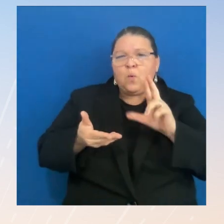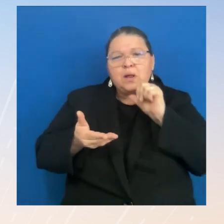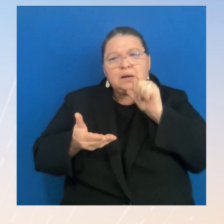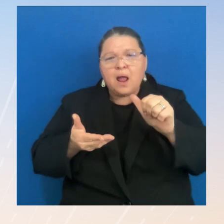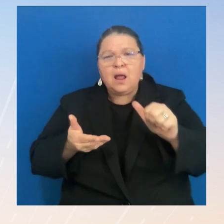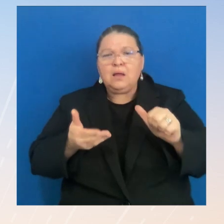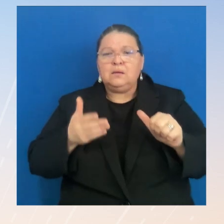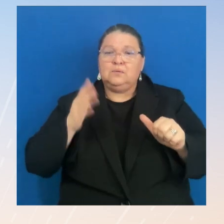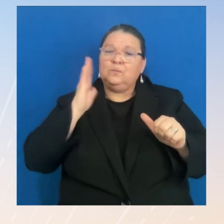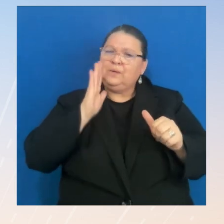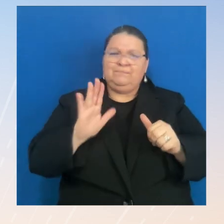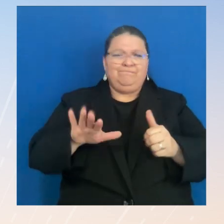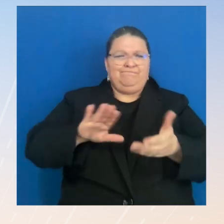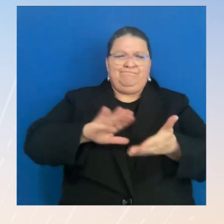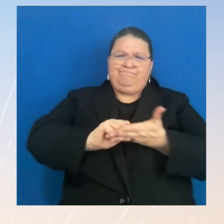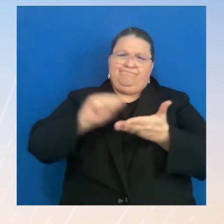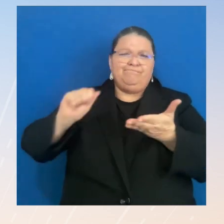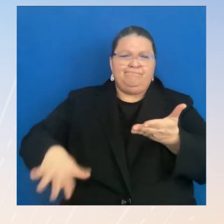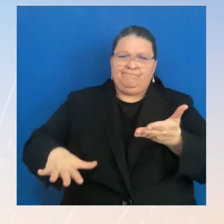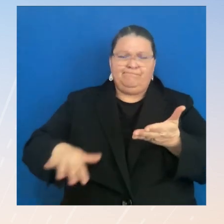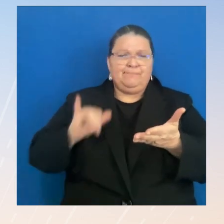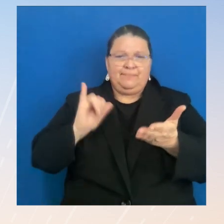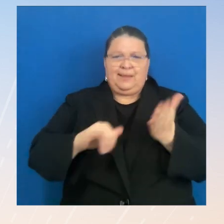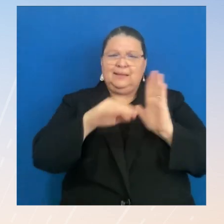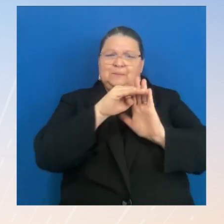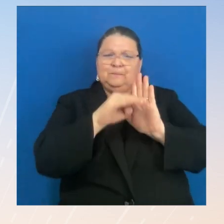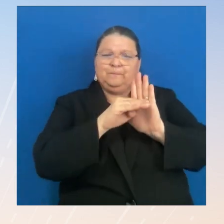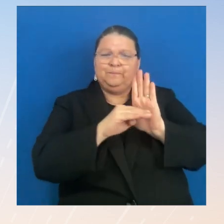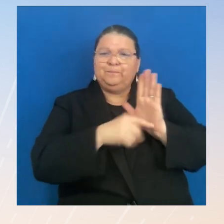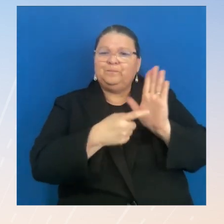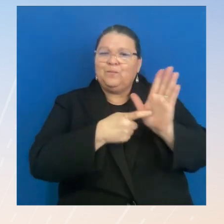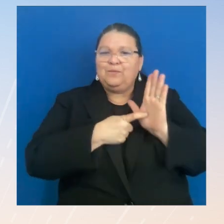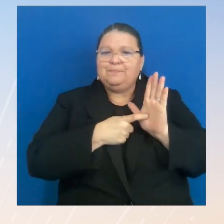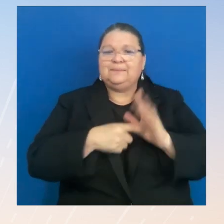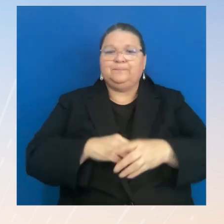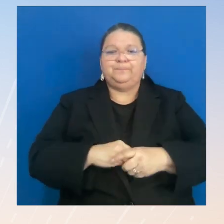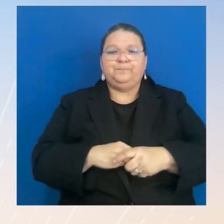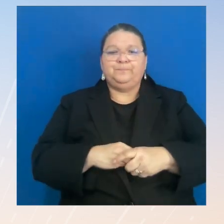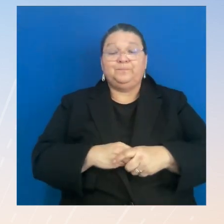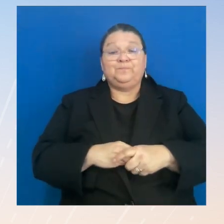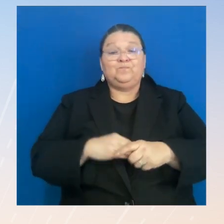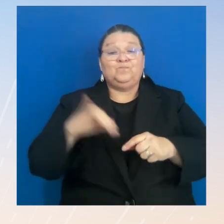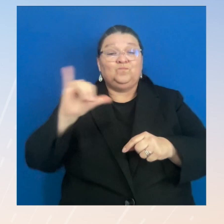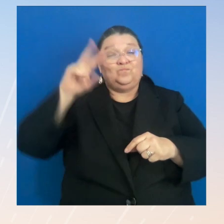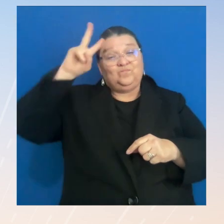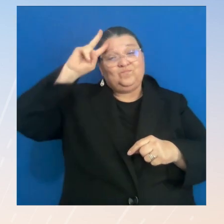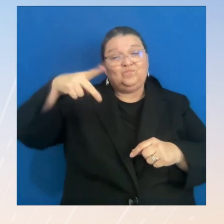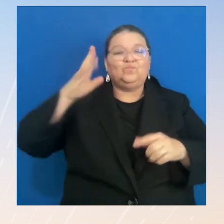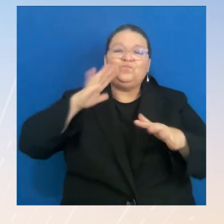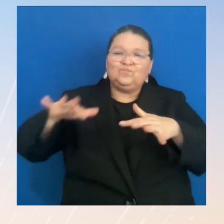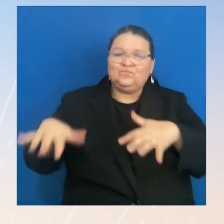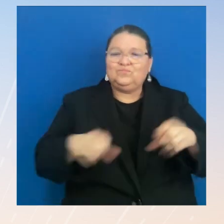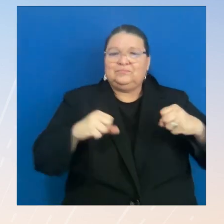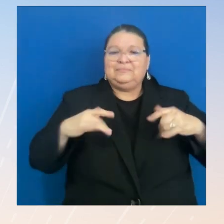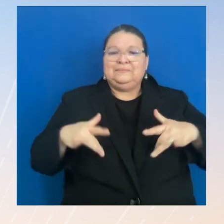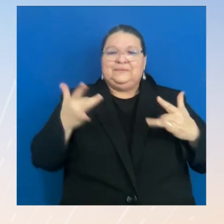on women's economic security. And the Vice President will host an event later today, along with the Gender Policy Council.